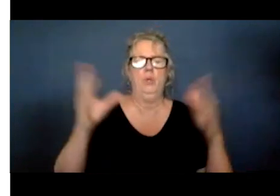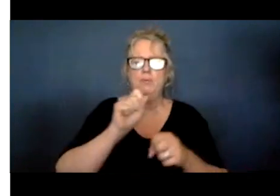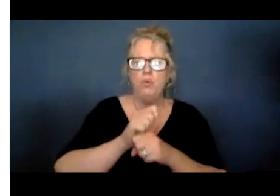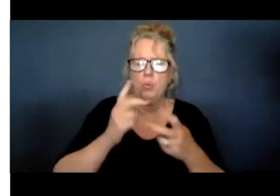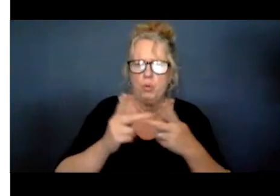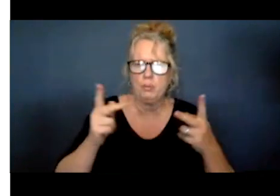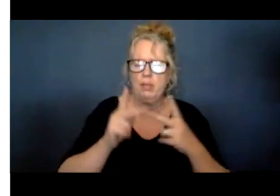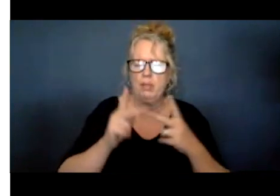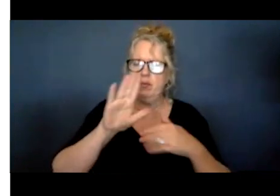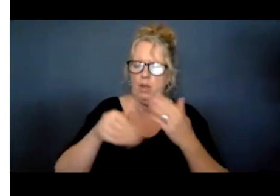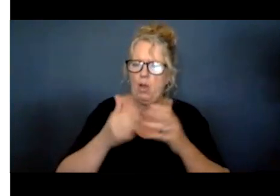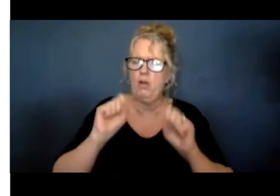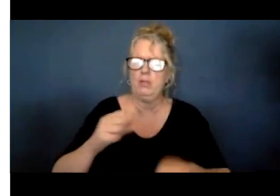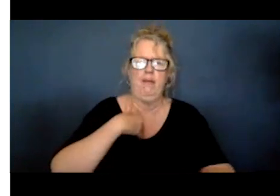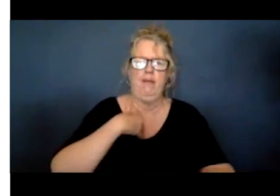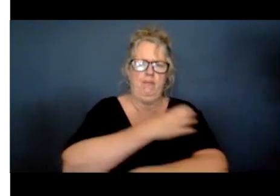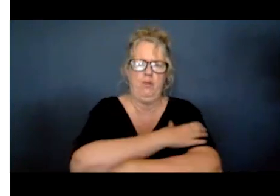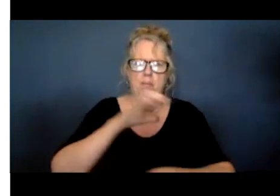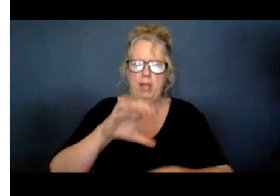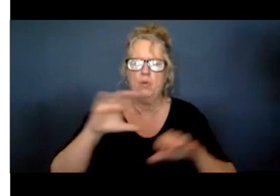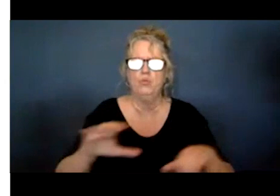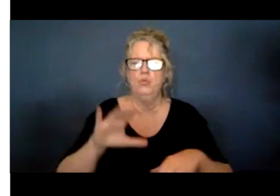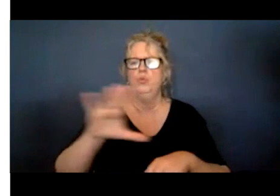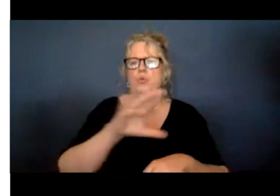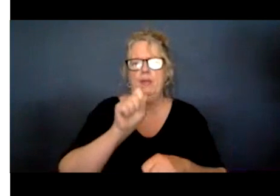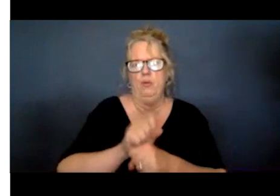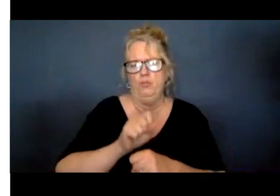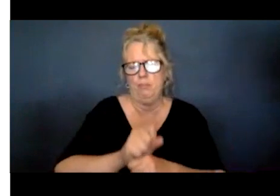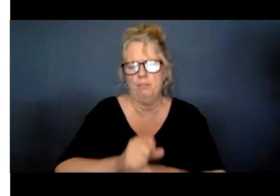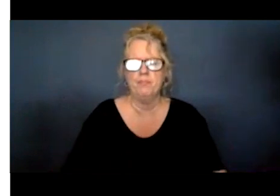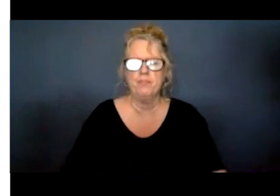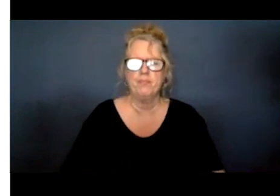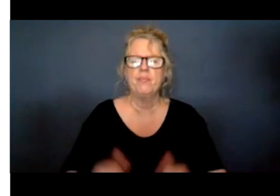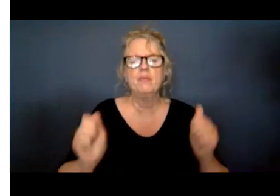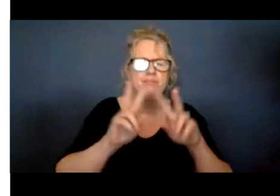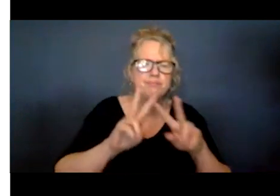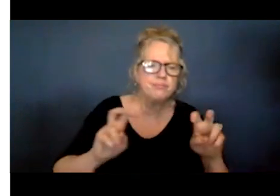is empowered to do their jobs. Assess Individual Needs.